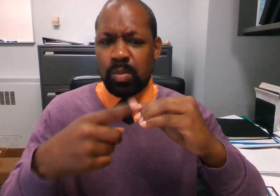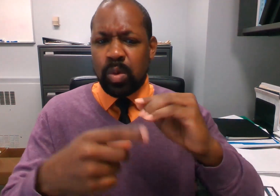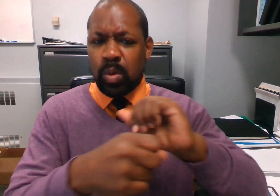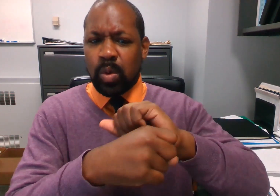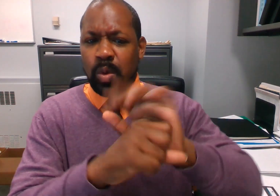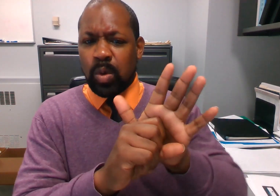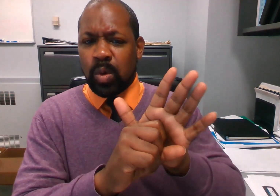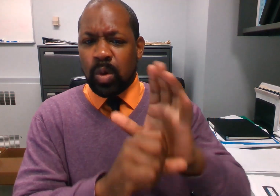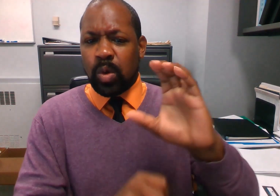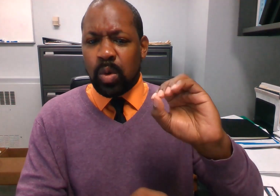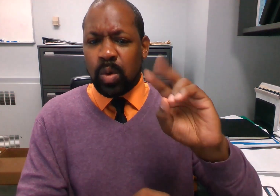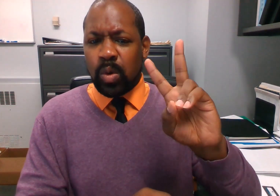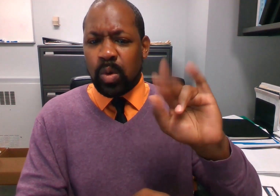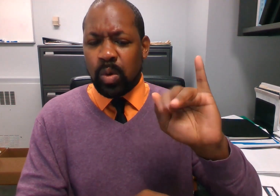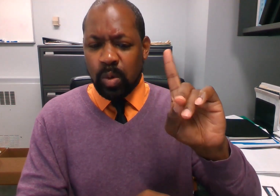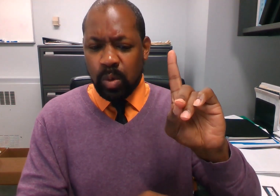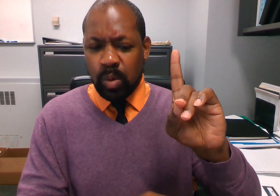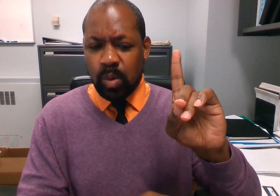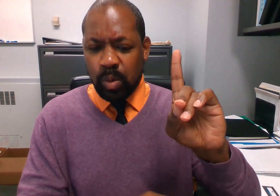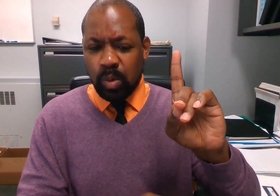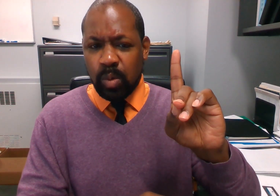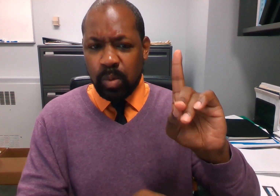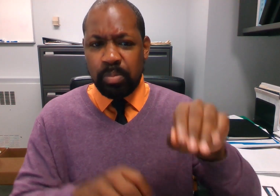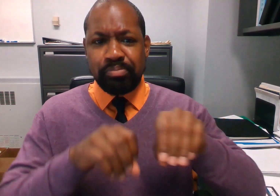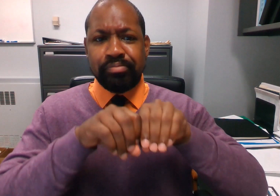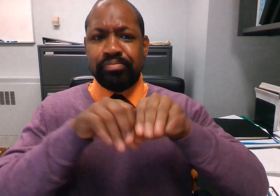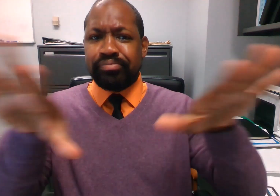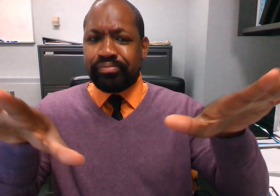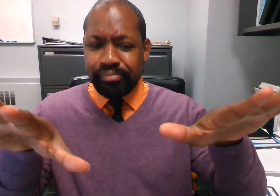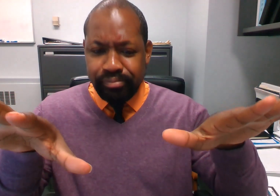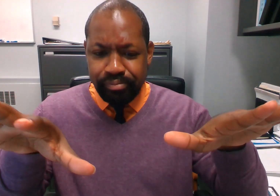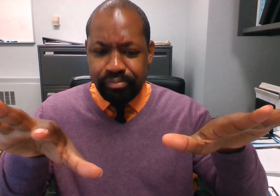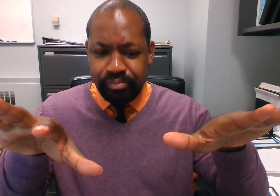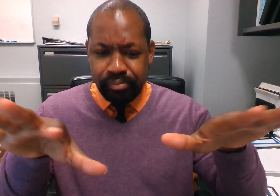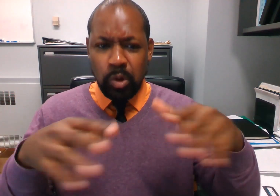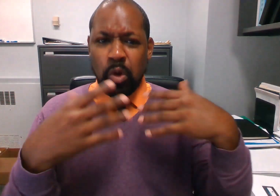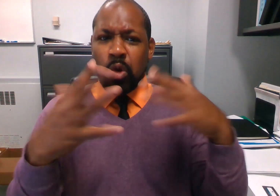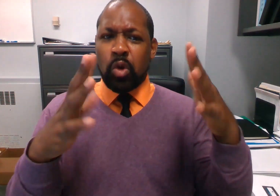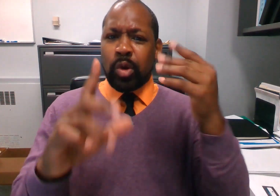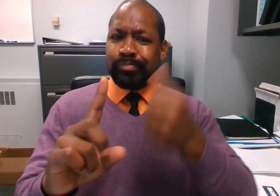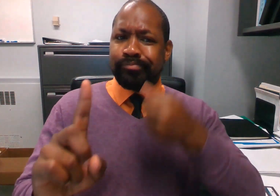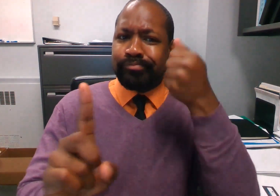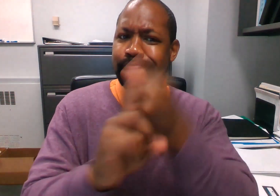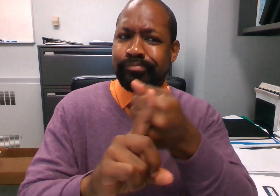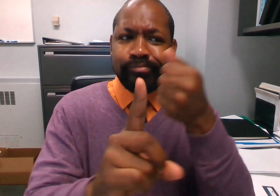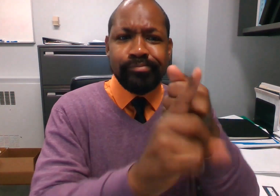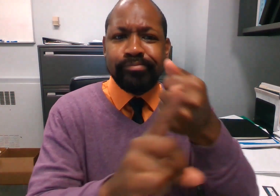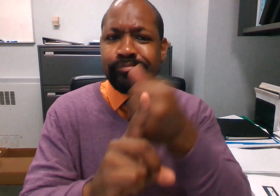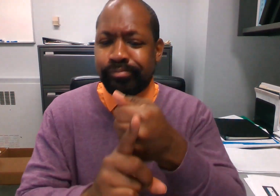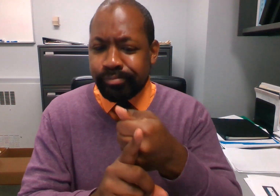I'm wondering what you think about COVID19 and this virus that we're all living through